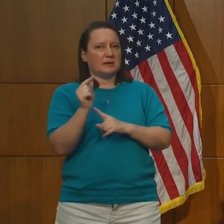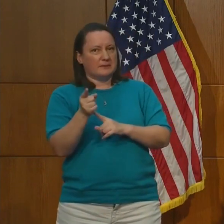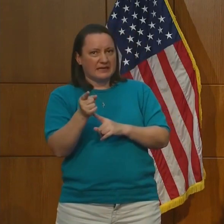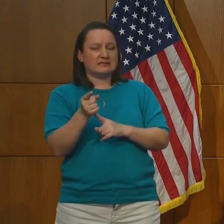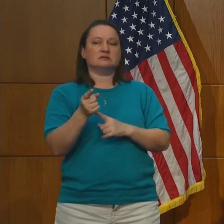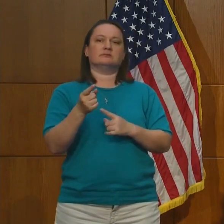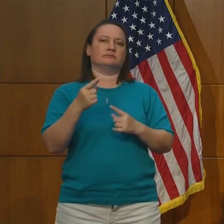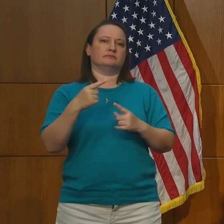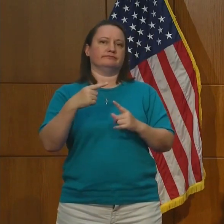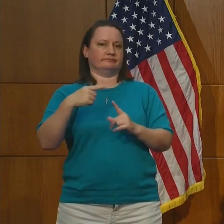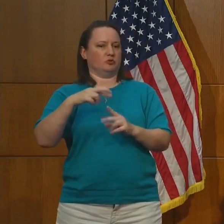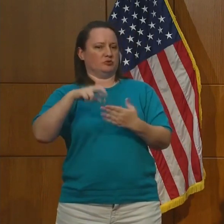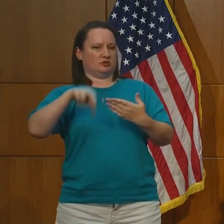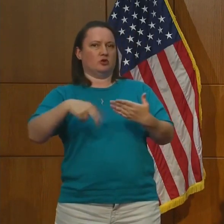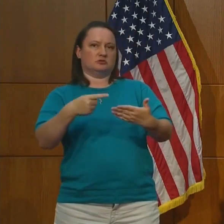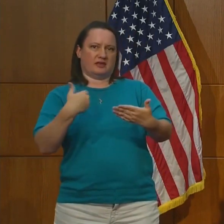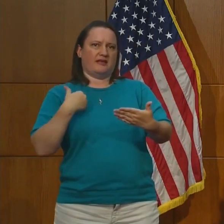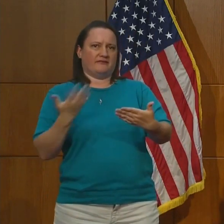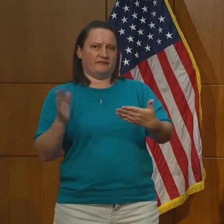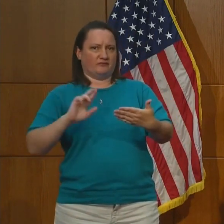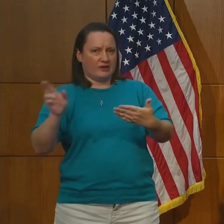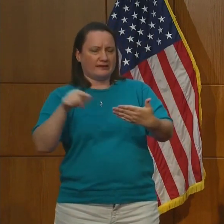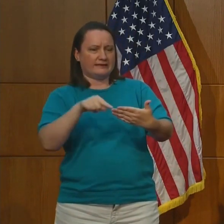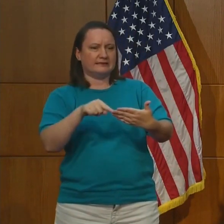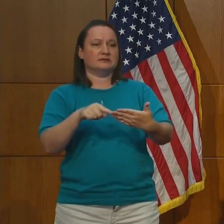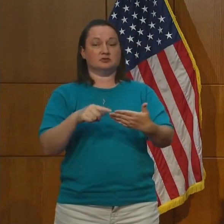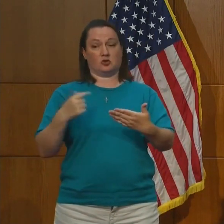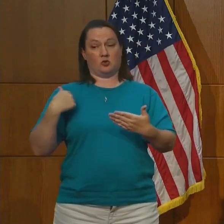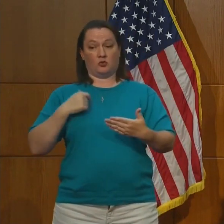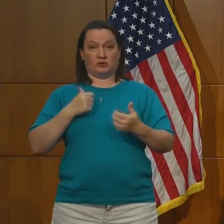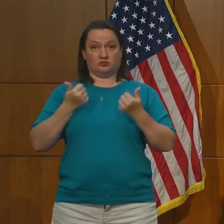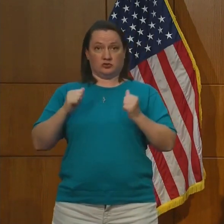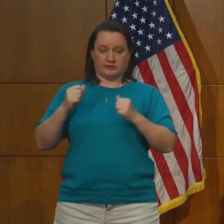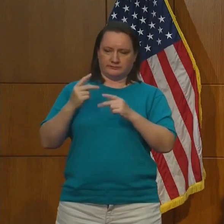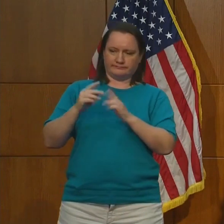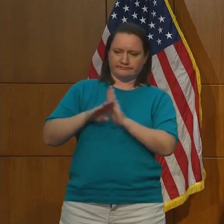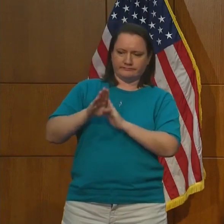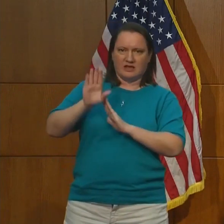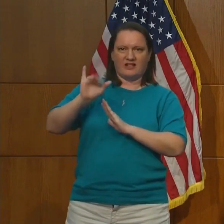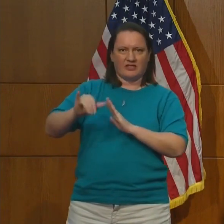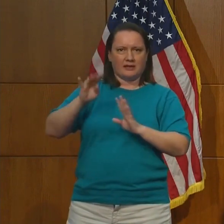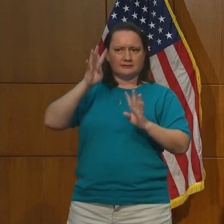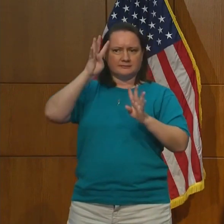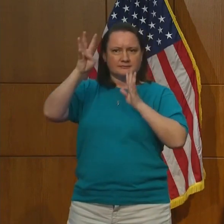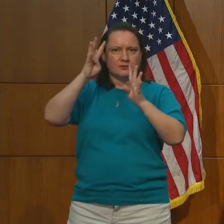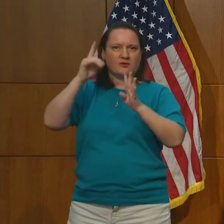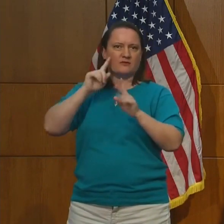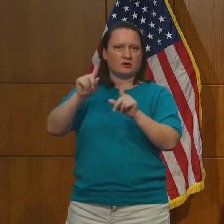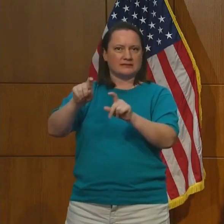PROVIDER THEY TAKE US BOB IN UNIT. FIFTEEN OR TWENTY. WHAT ALSO ORANGE. LEUVEN BOARD